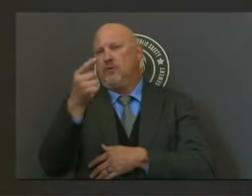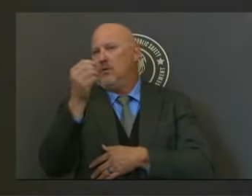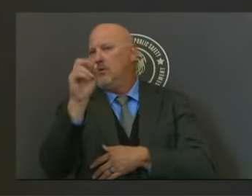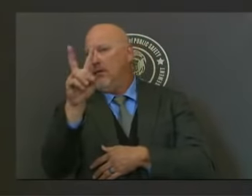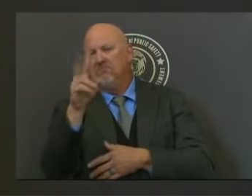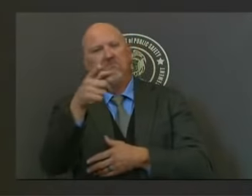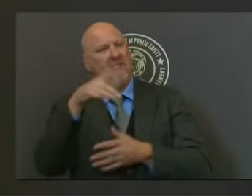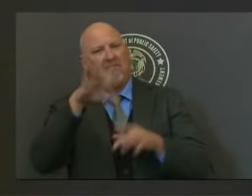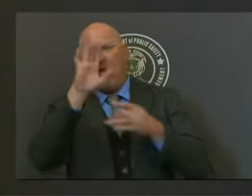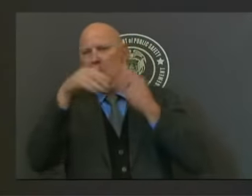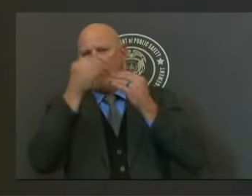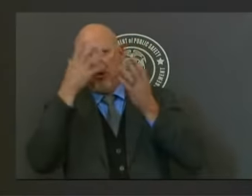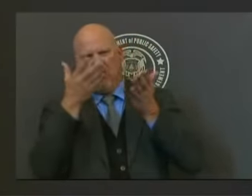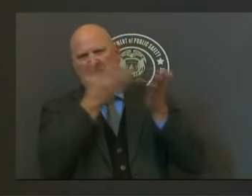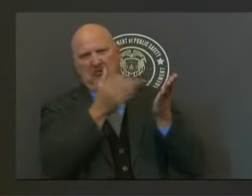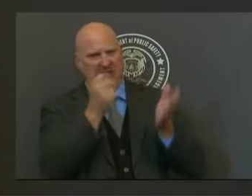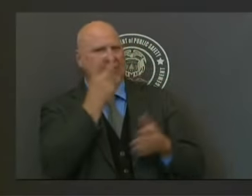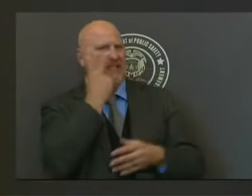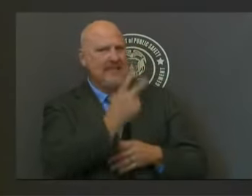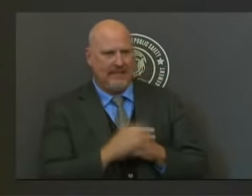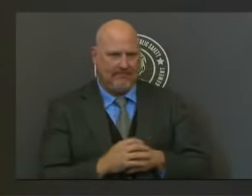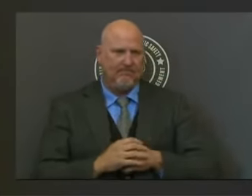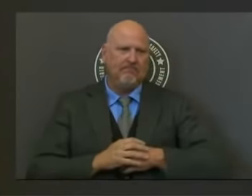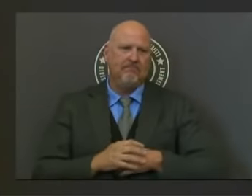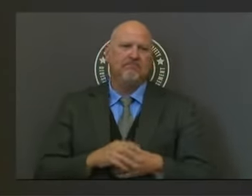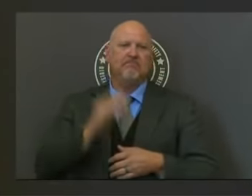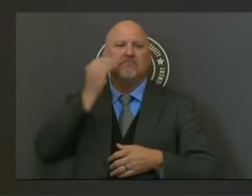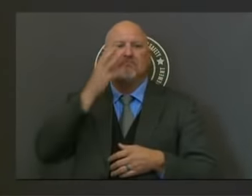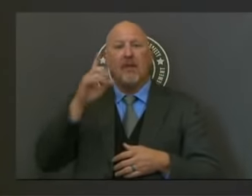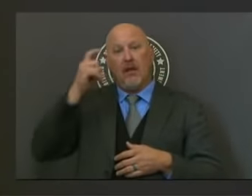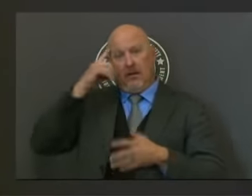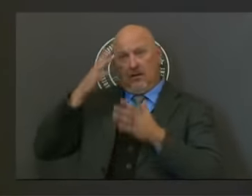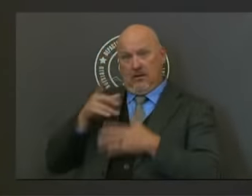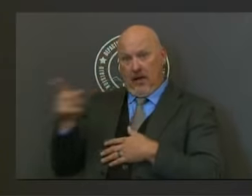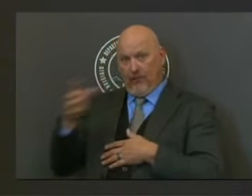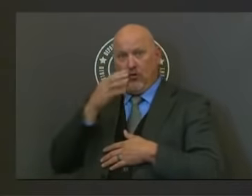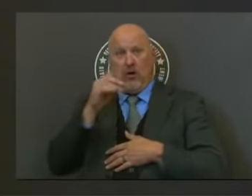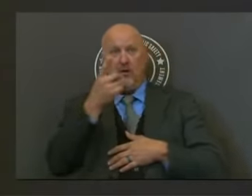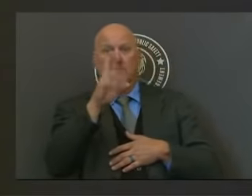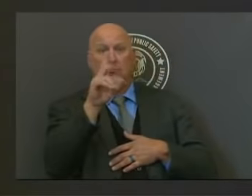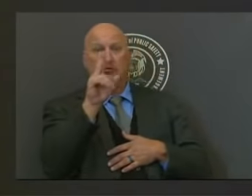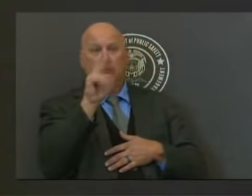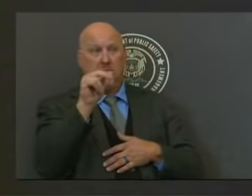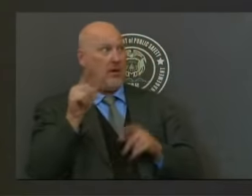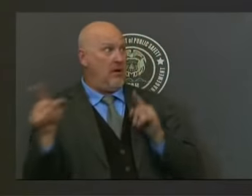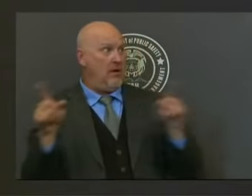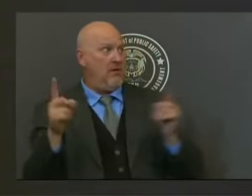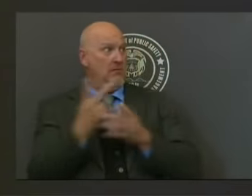both commented on what we're asking